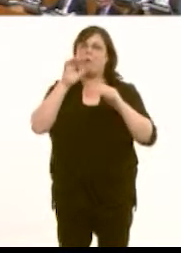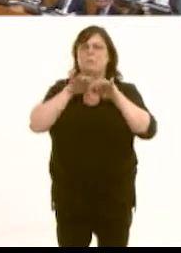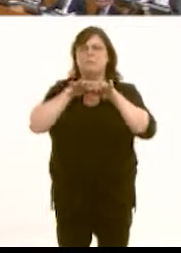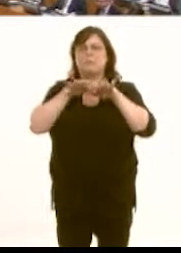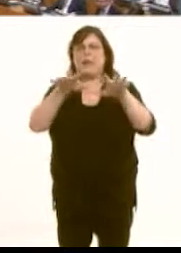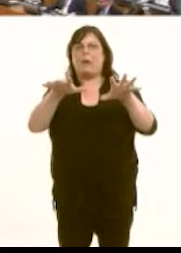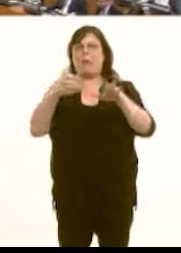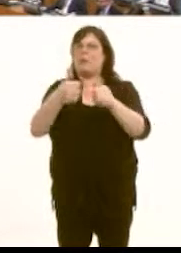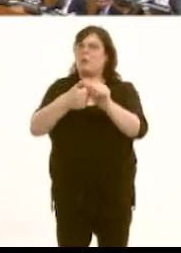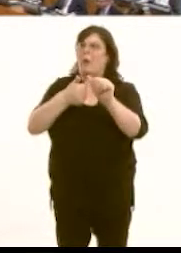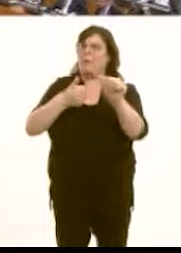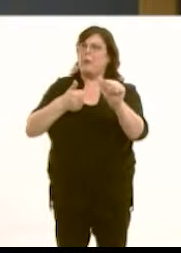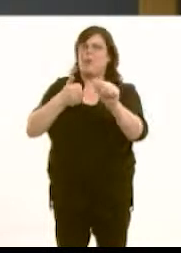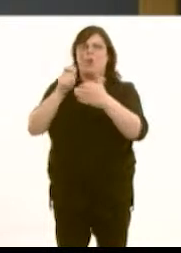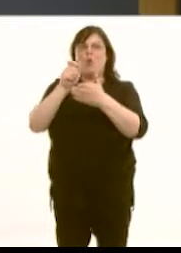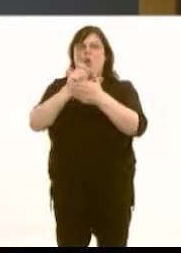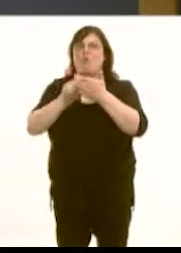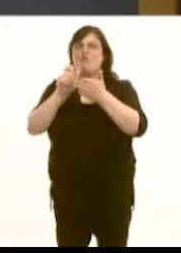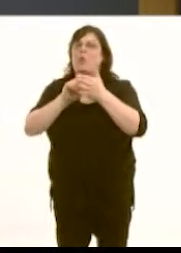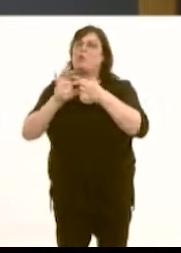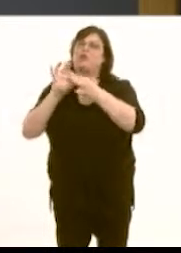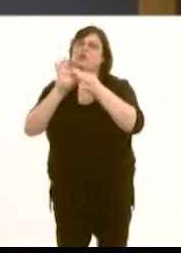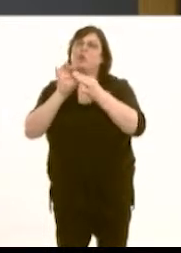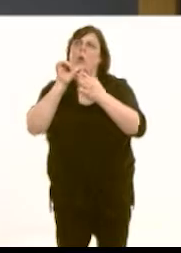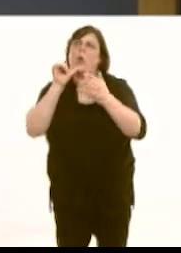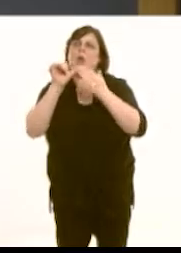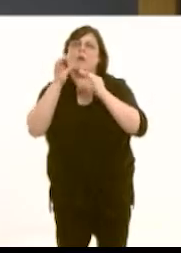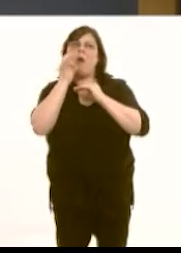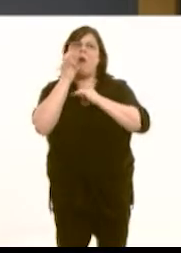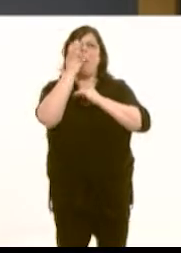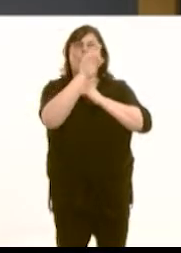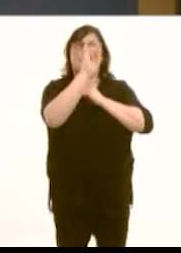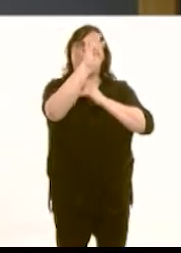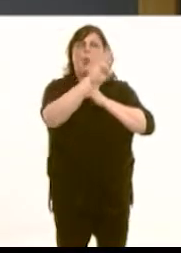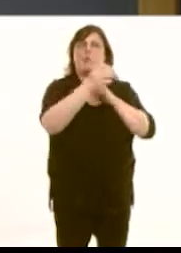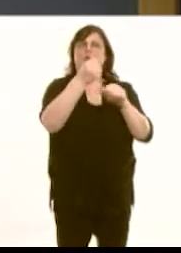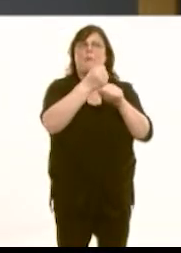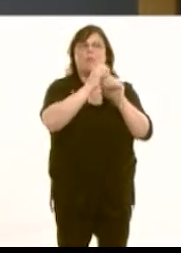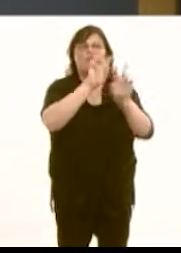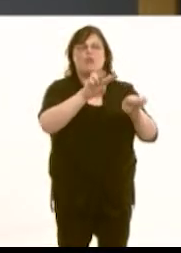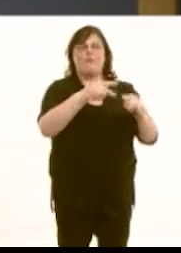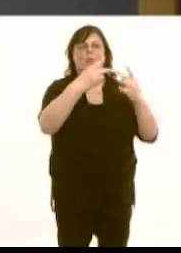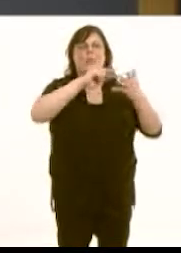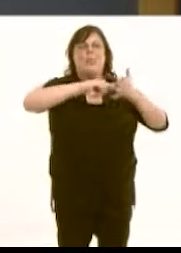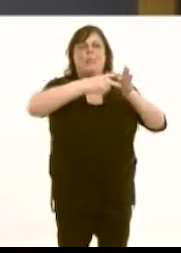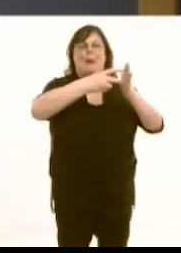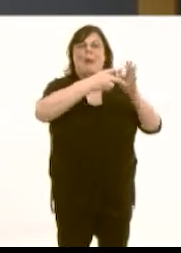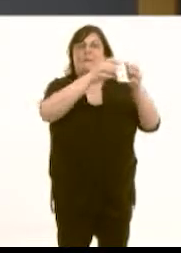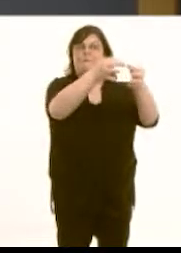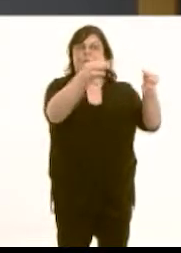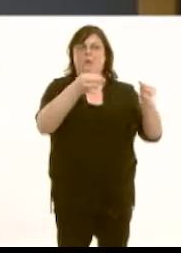to the Welsh Government urging you to review the planning framework to facilitate the roll-out of mobile infrastructure.